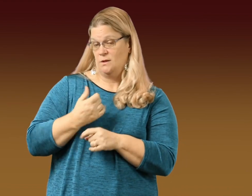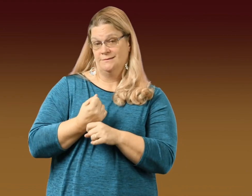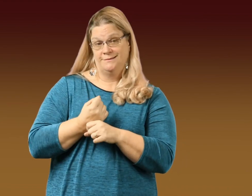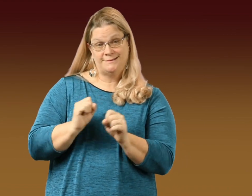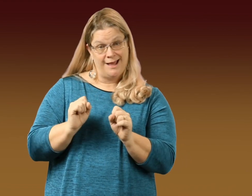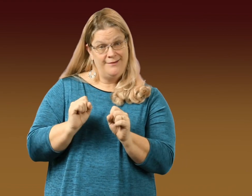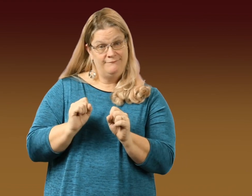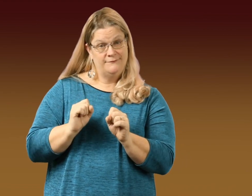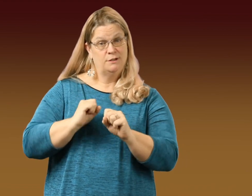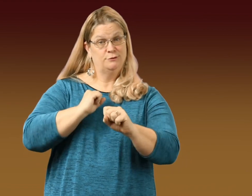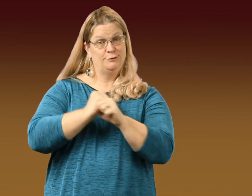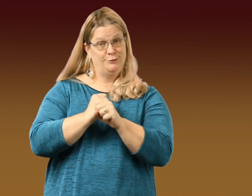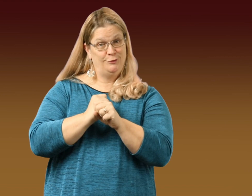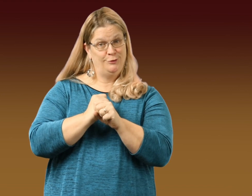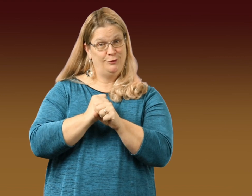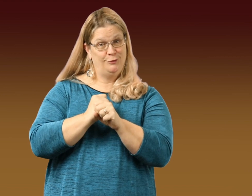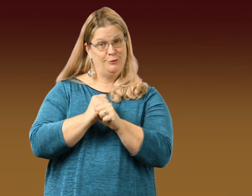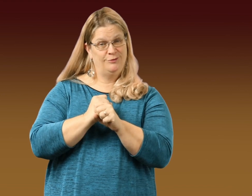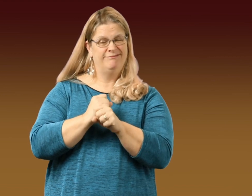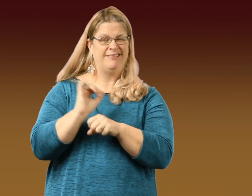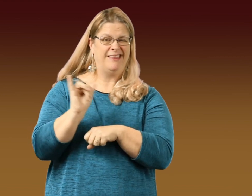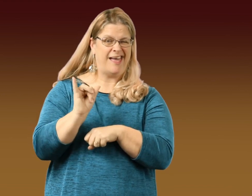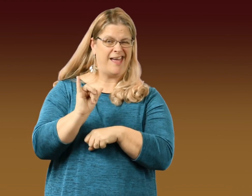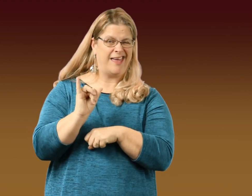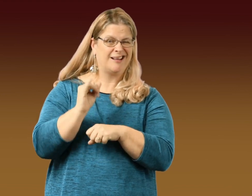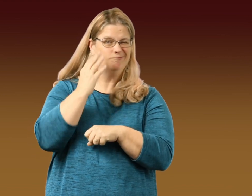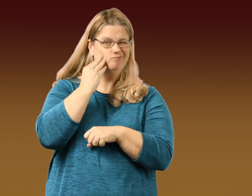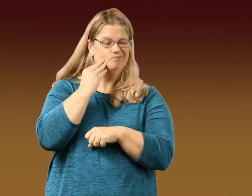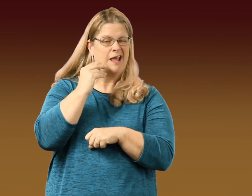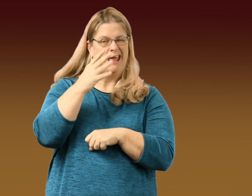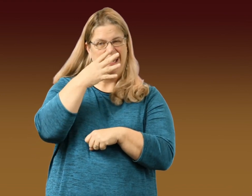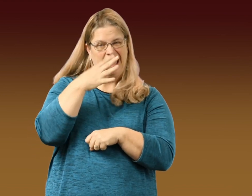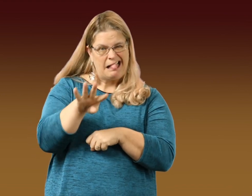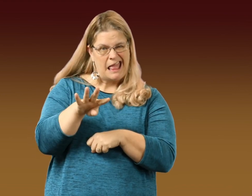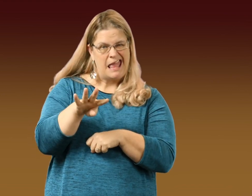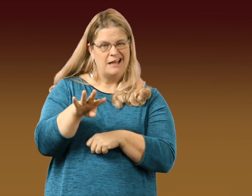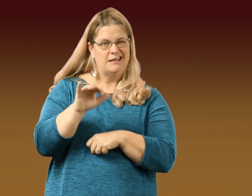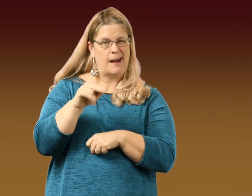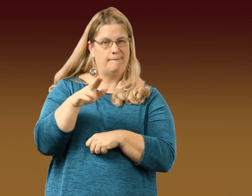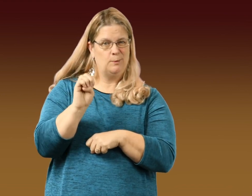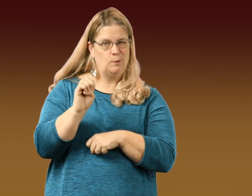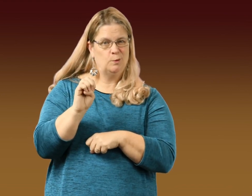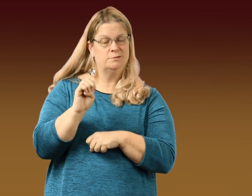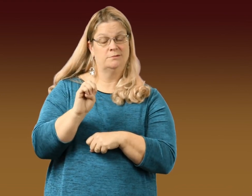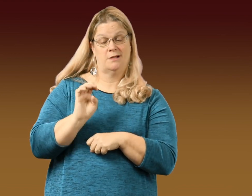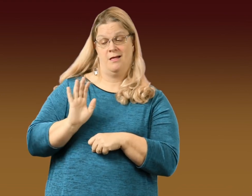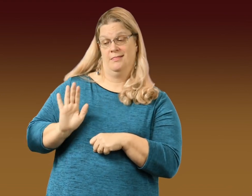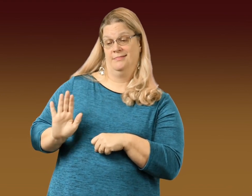whereas if they're not feeling safe and secure, such as if they're experiencing neglect